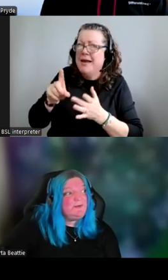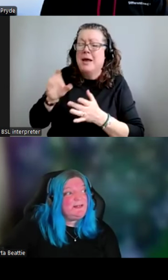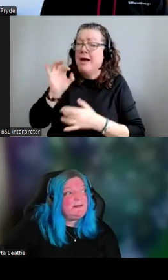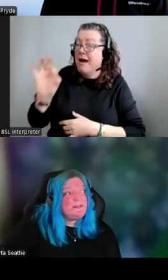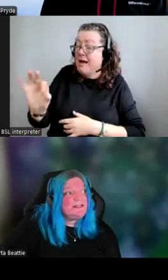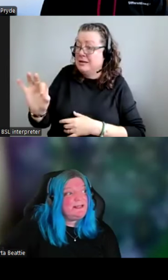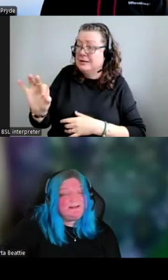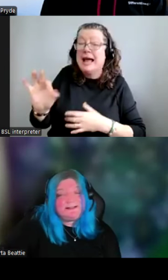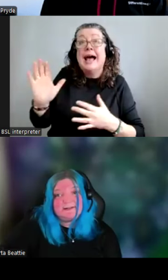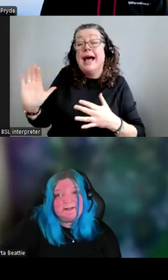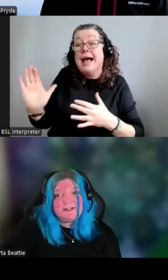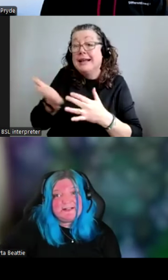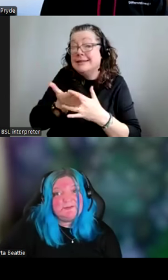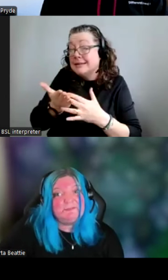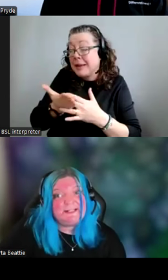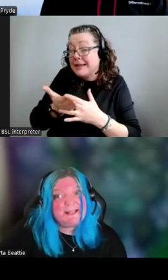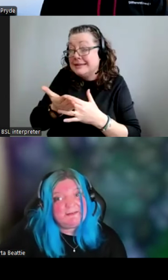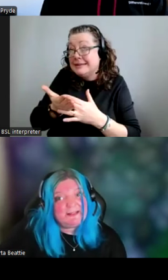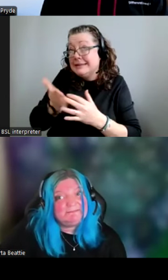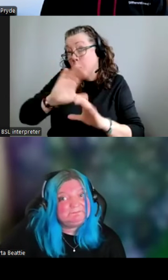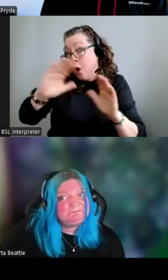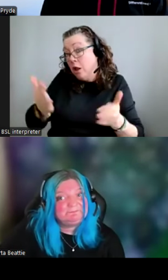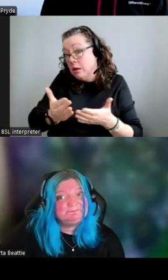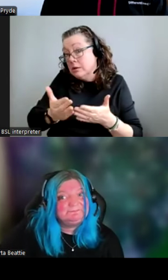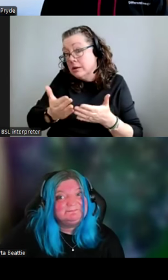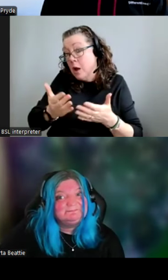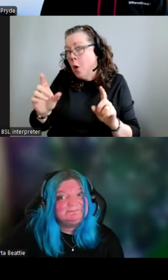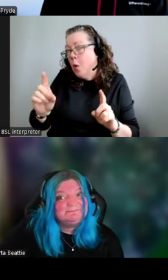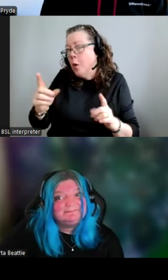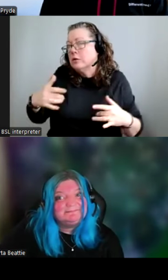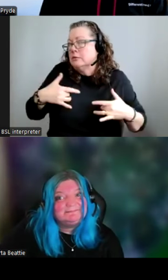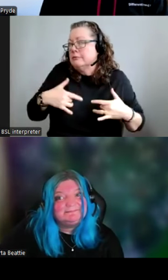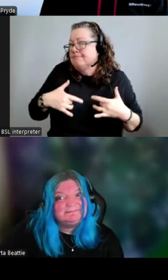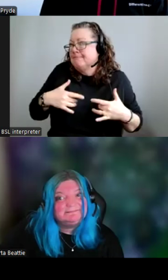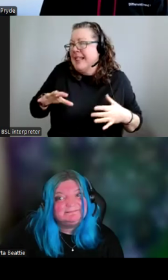when it comes to AI technologies that are already out there? I think this is something